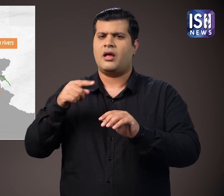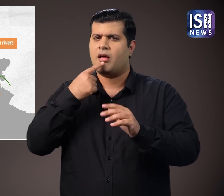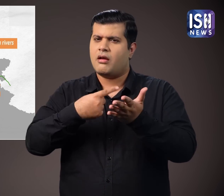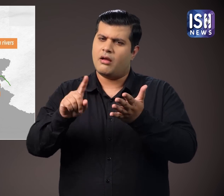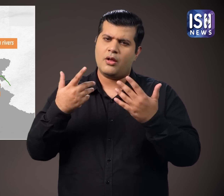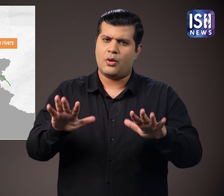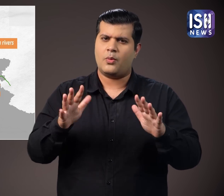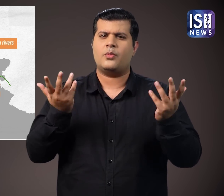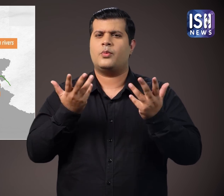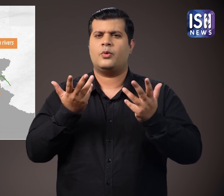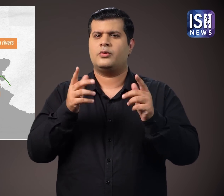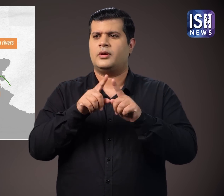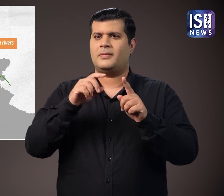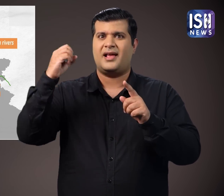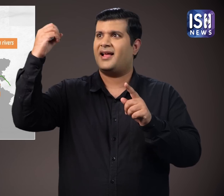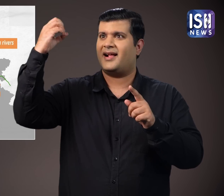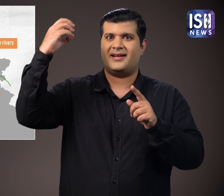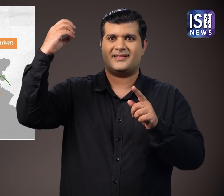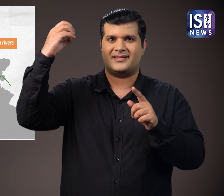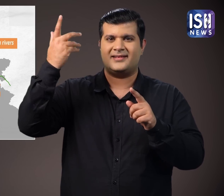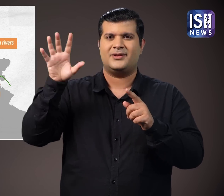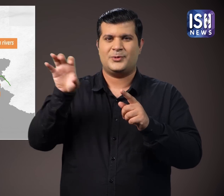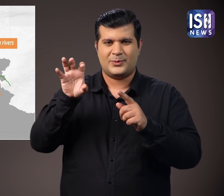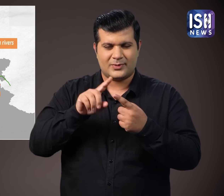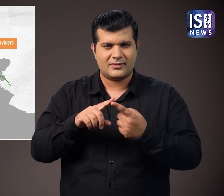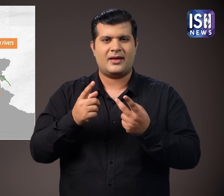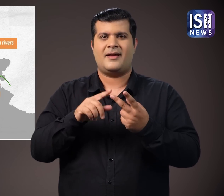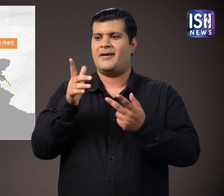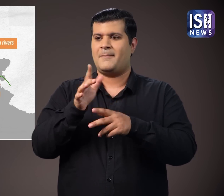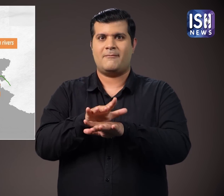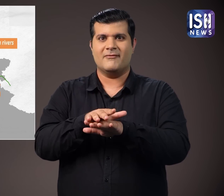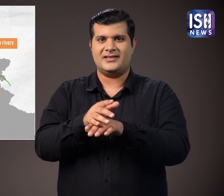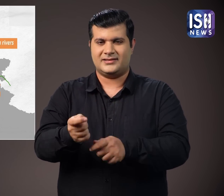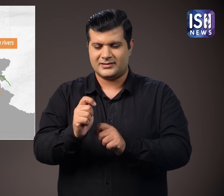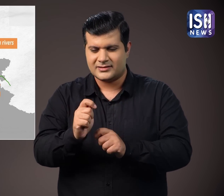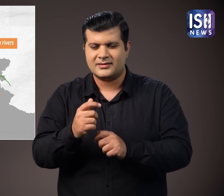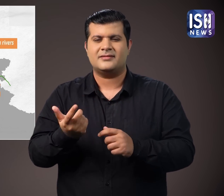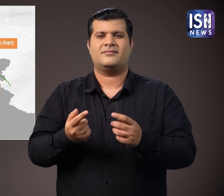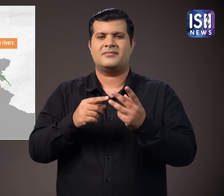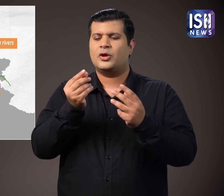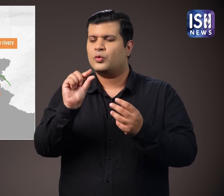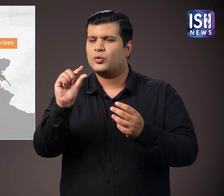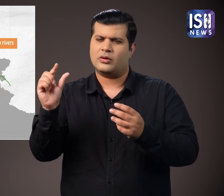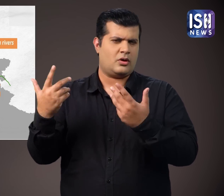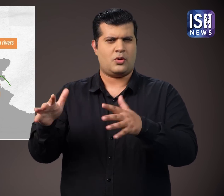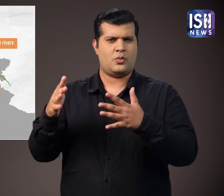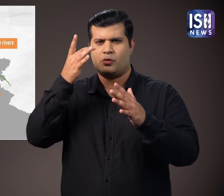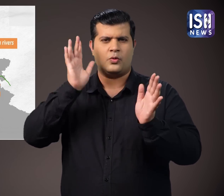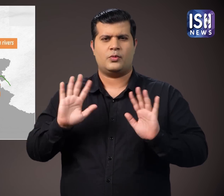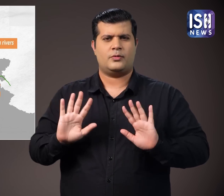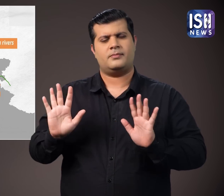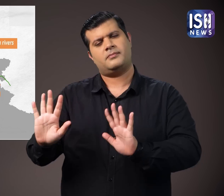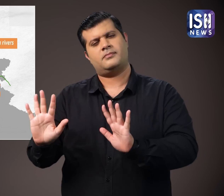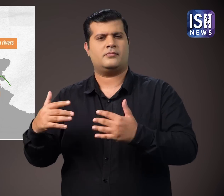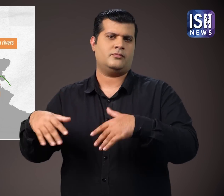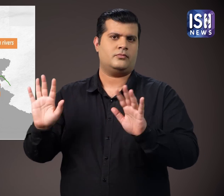The treaty allows India use of the Western Rivers for hydroelectric power generation, fisheries, and other limited uses.